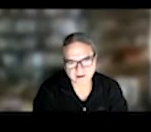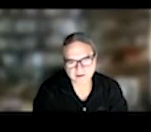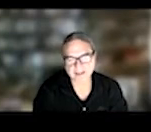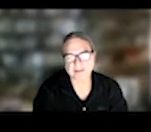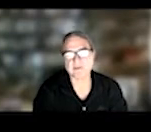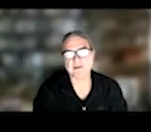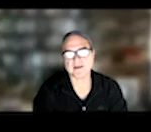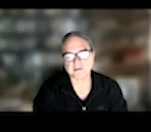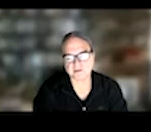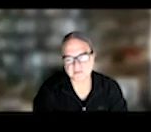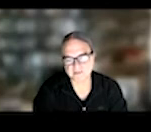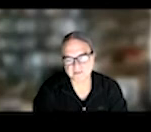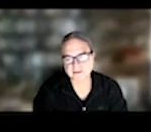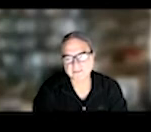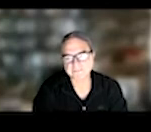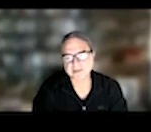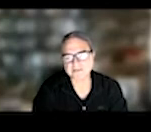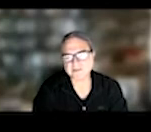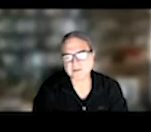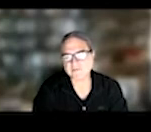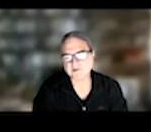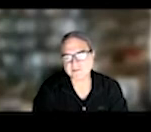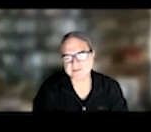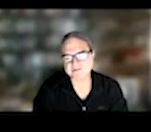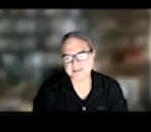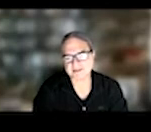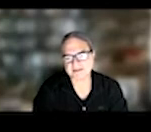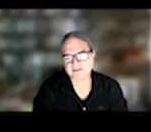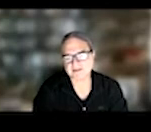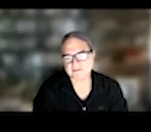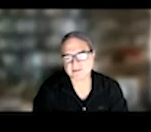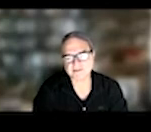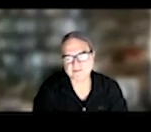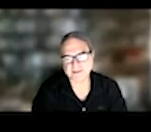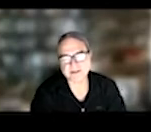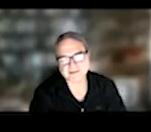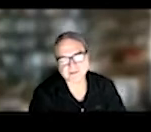care and public health services and some of the better programs I've seen are it's limited there's